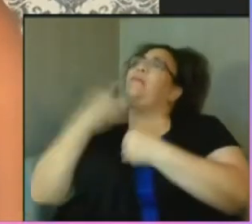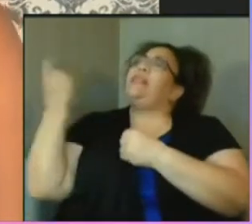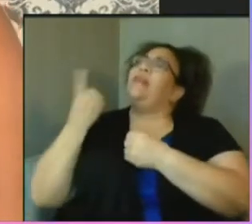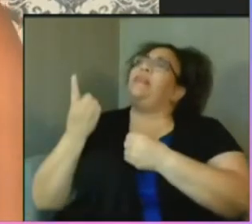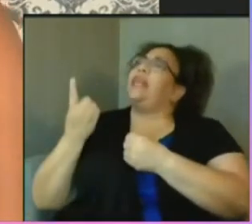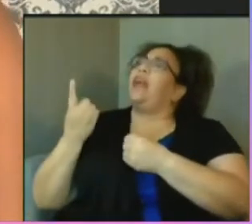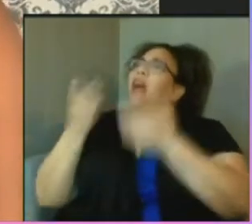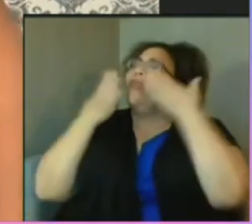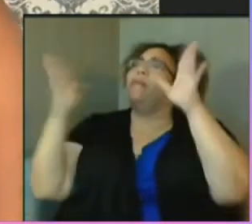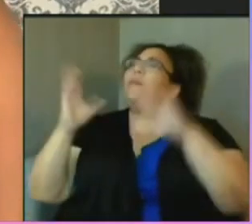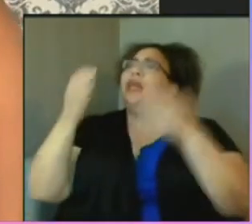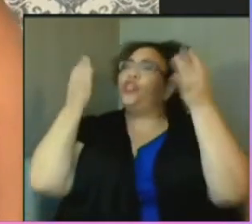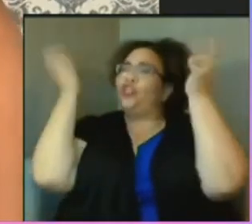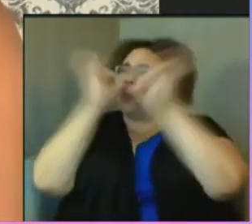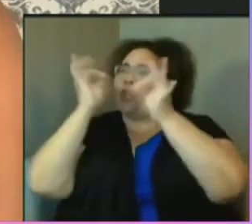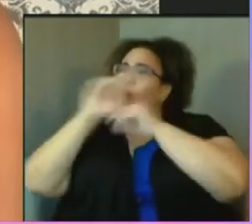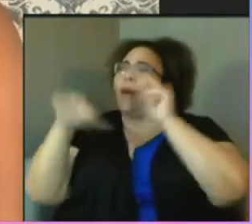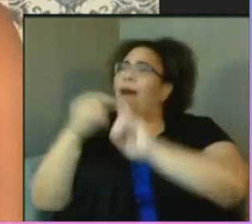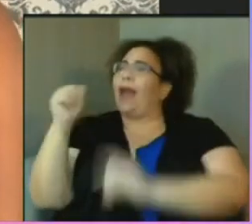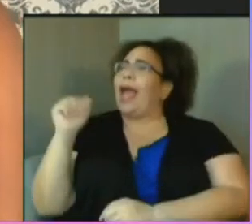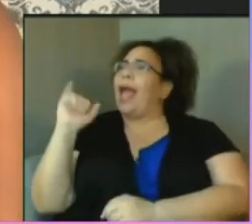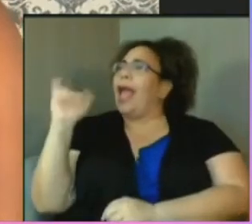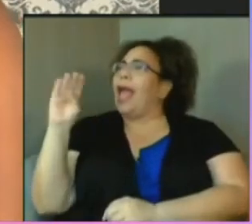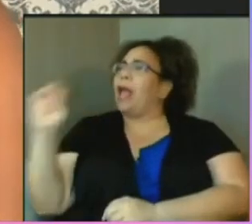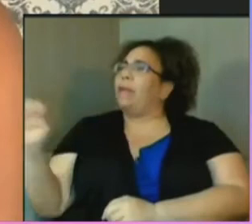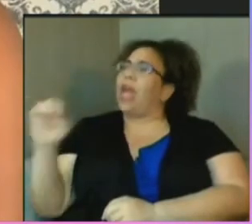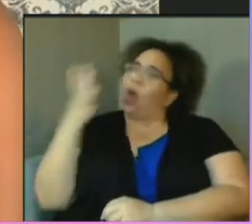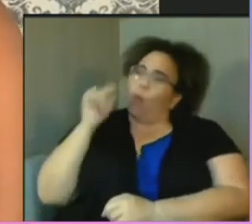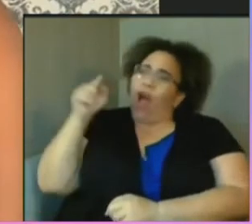and what made you keep fighting for her so long and so vigorously.